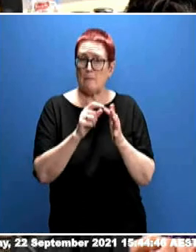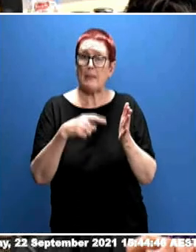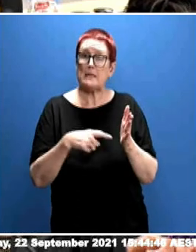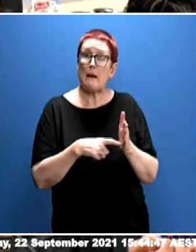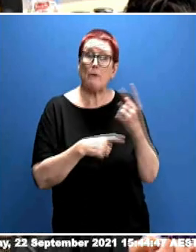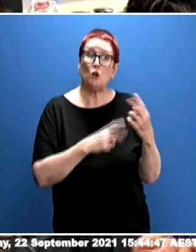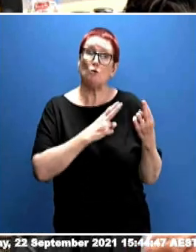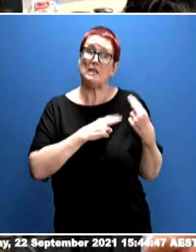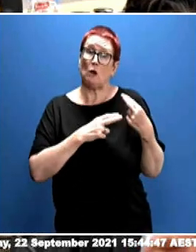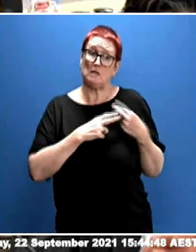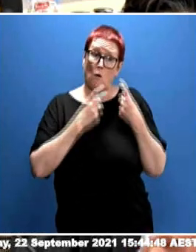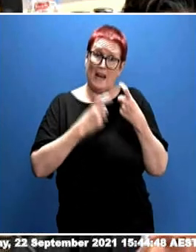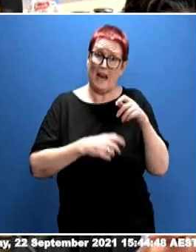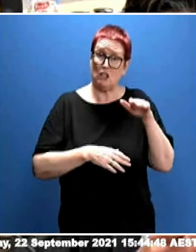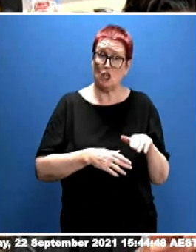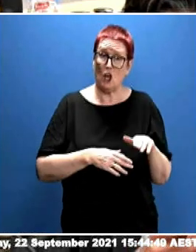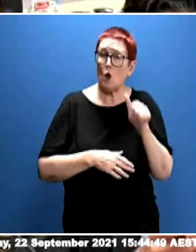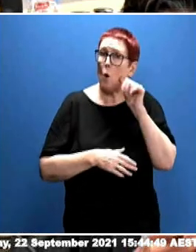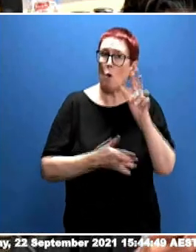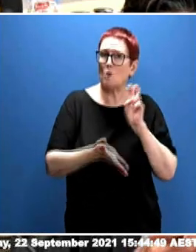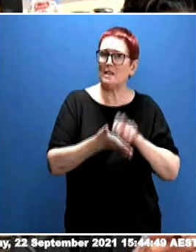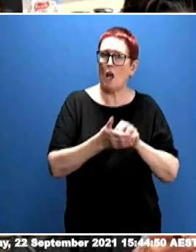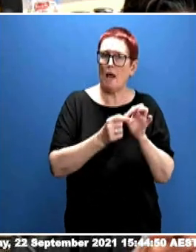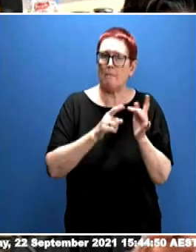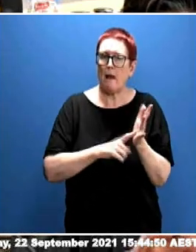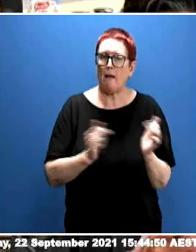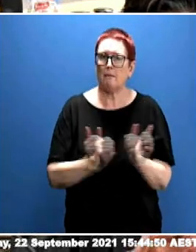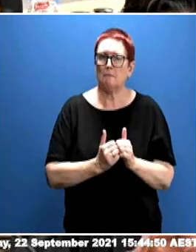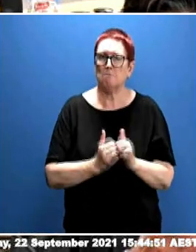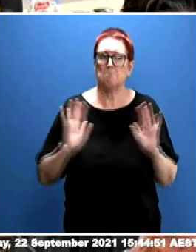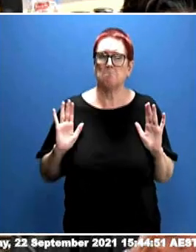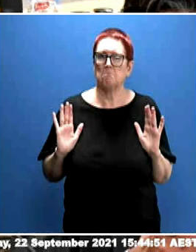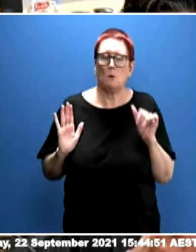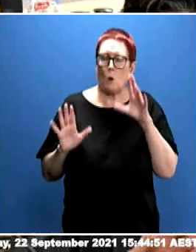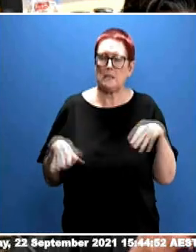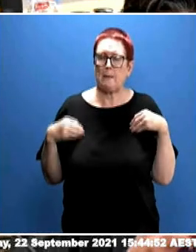has refused to sign the bail undertaking and act upon that. I think ---